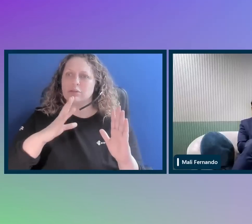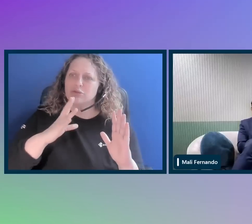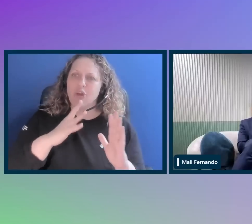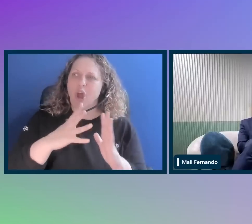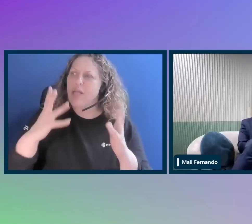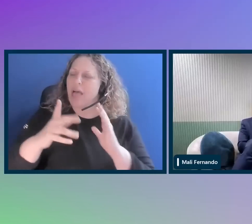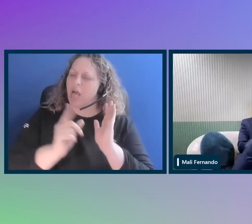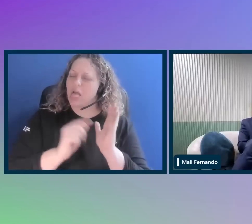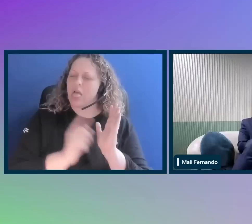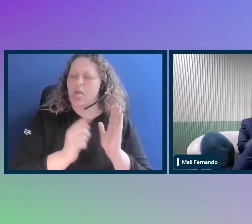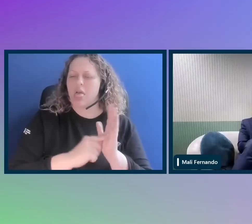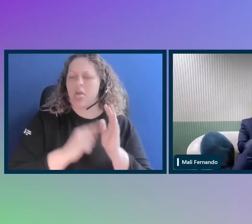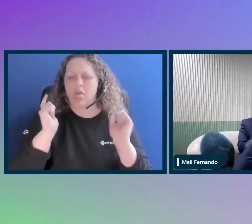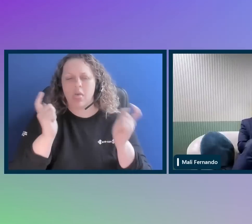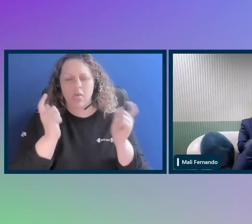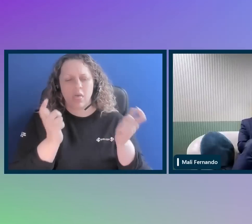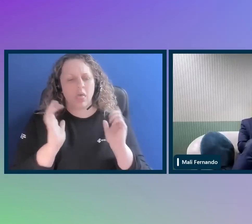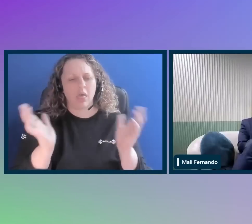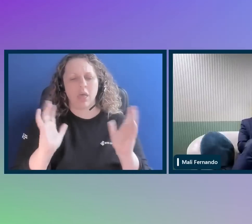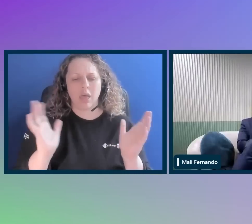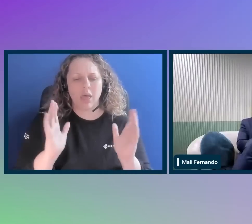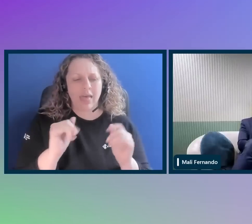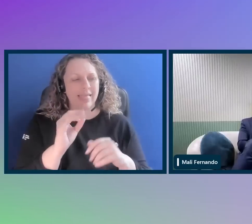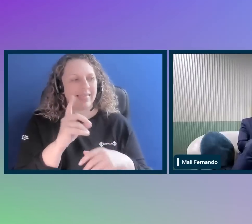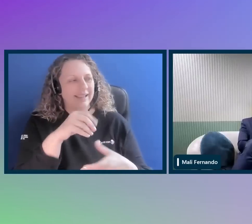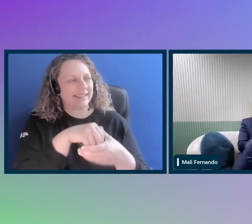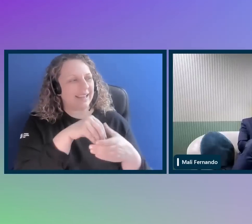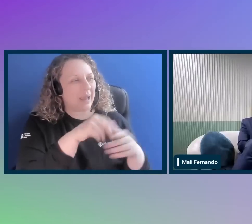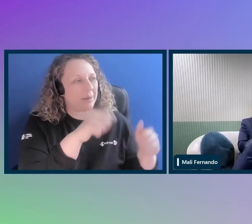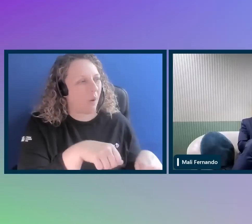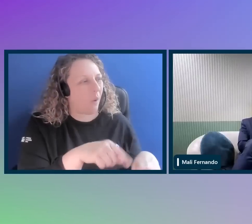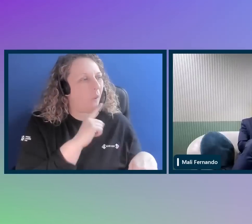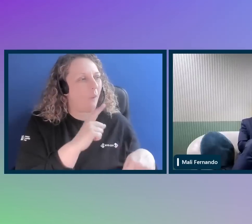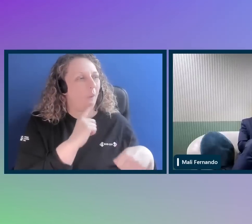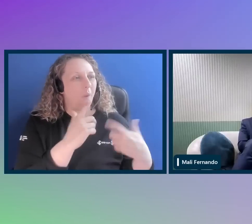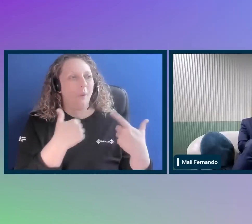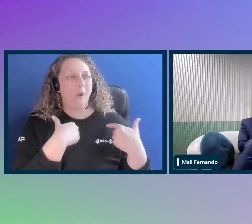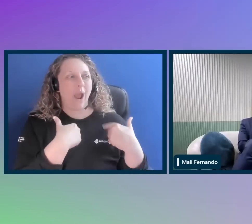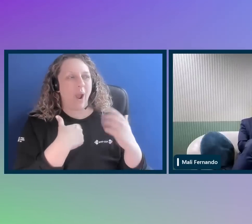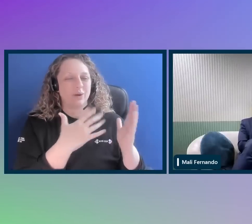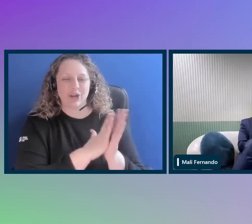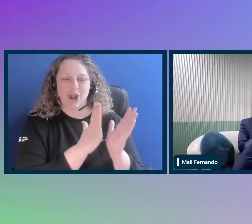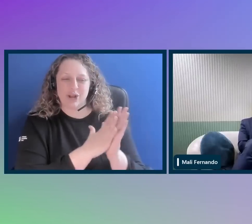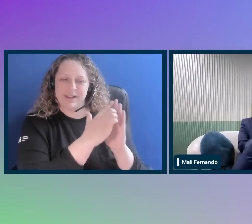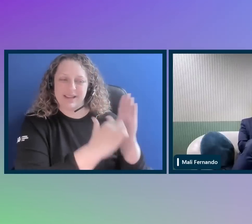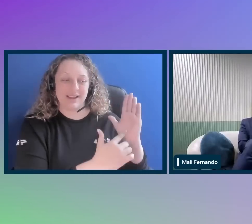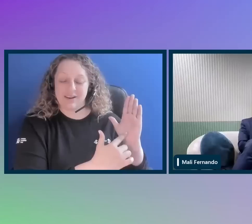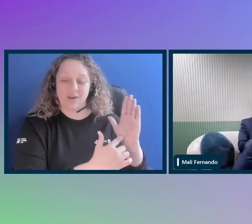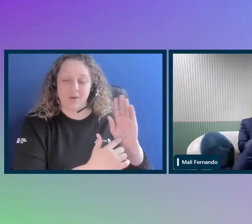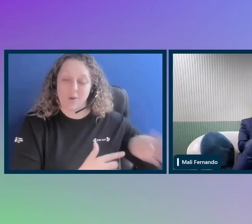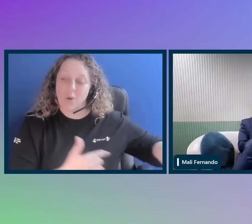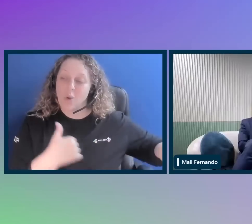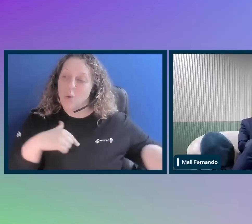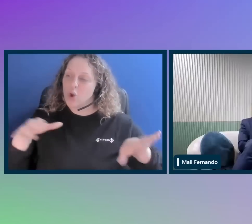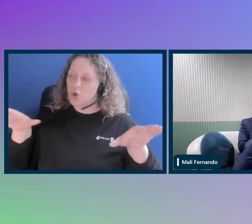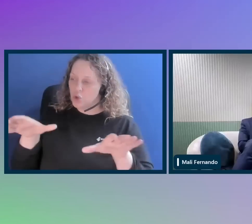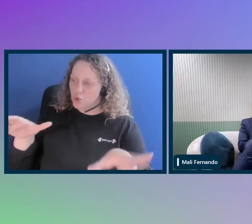It's not something you'll find in a LinkedIn post or in one of our sort of regulatory documents, but it's something that we're doing day in, day out,